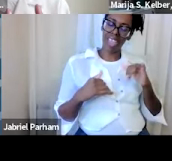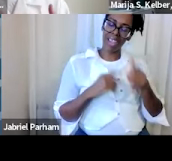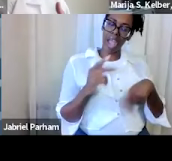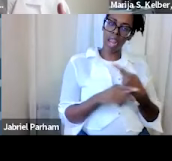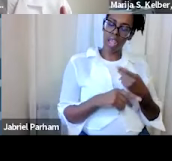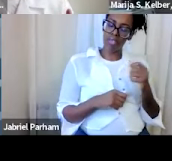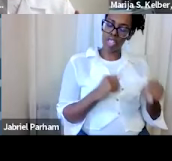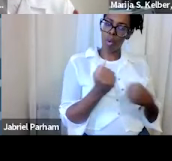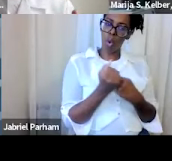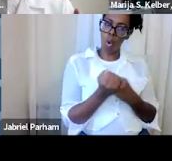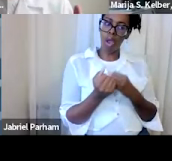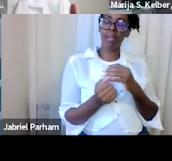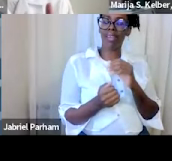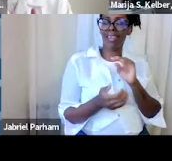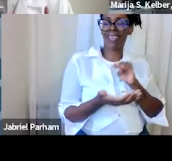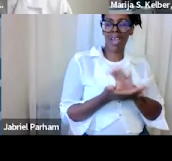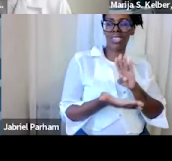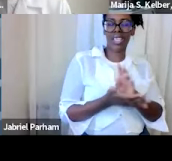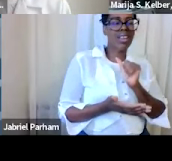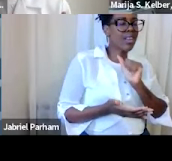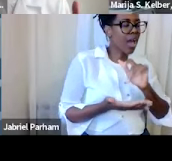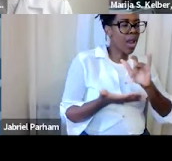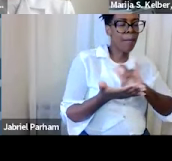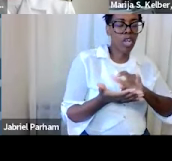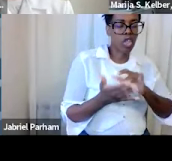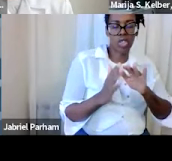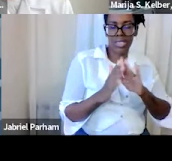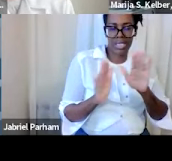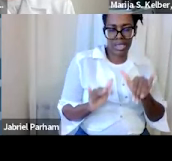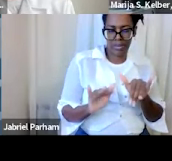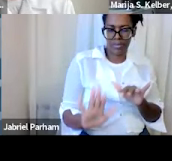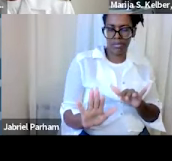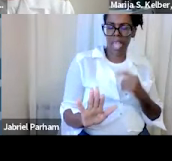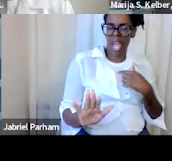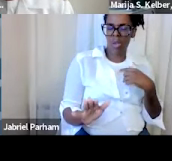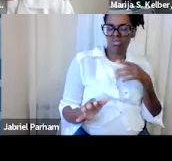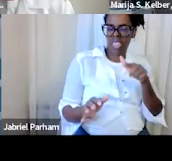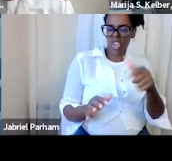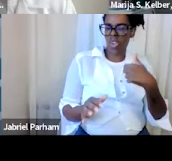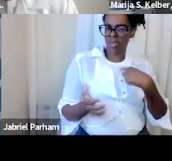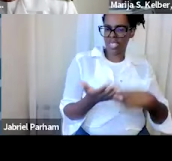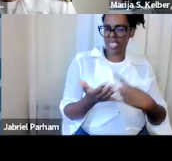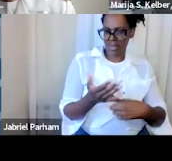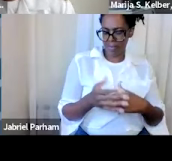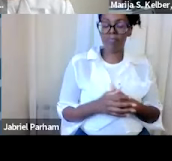in a counseling non-medical system related capacity. And I'll talk a bit more about that in just a moment.